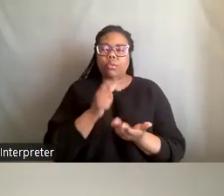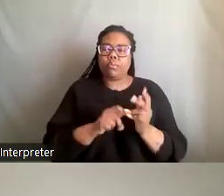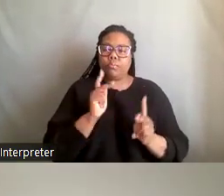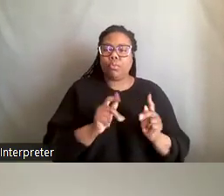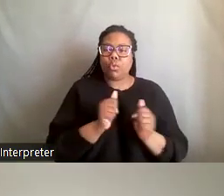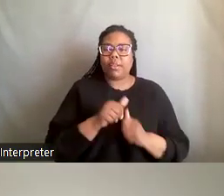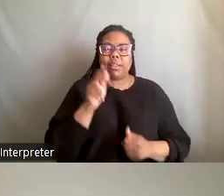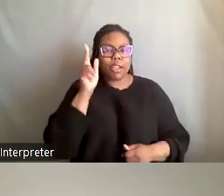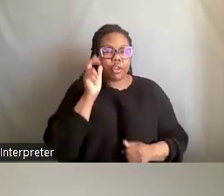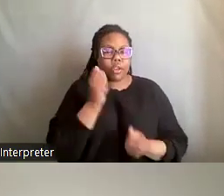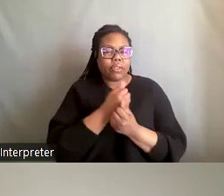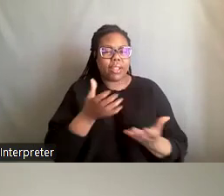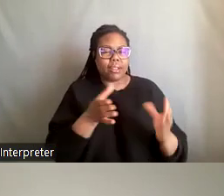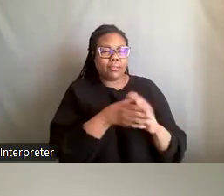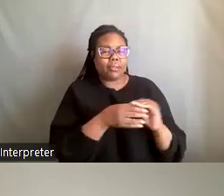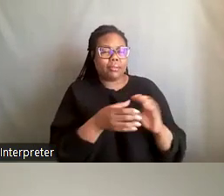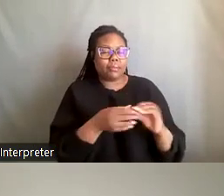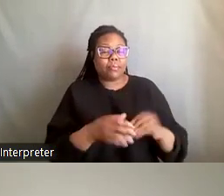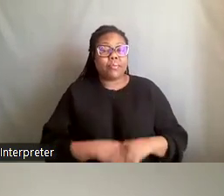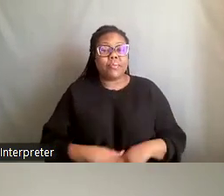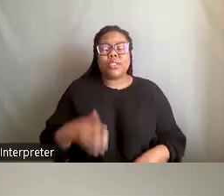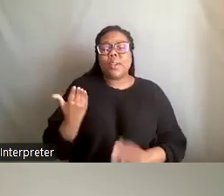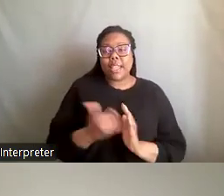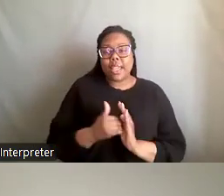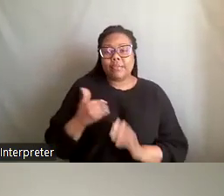we can make sure that people can hear.